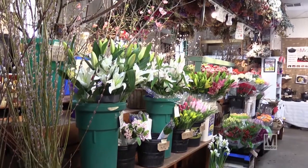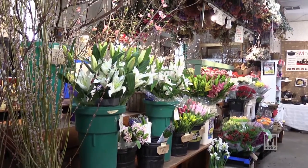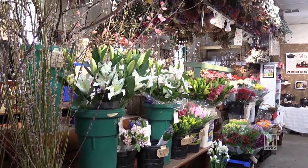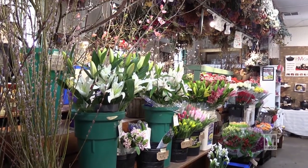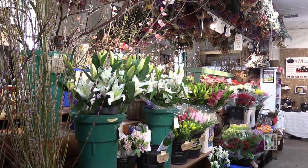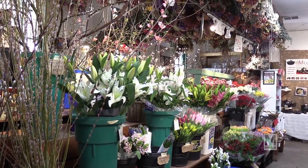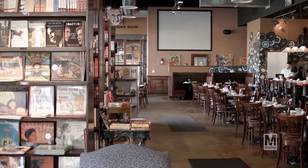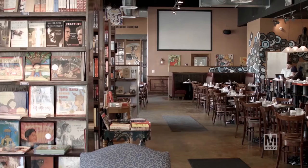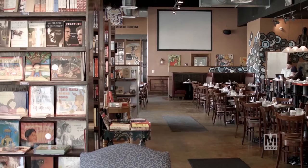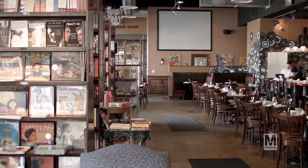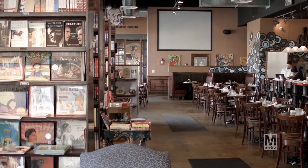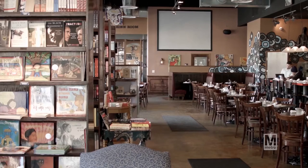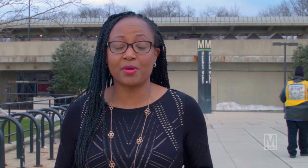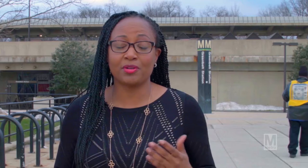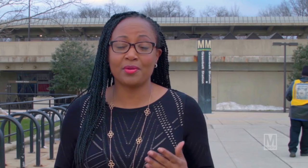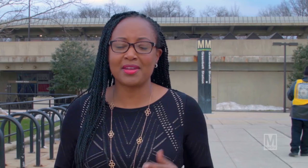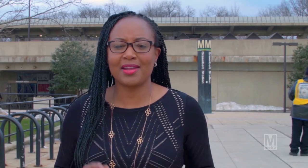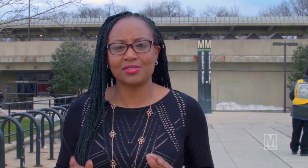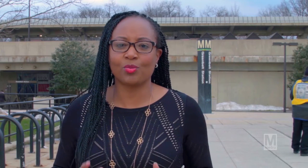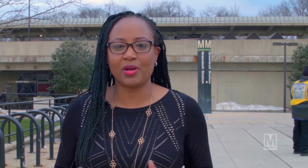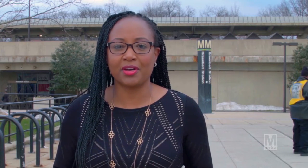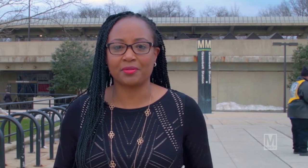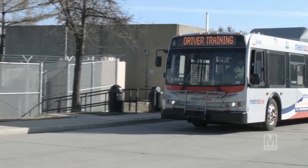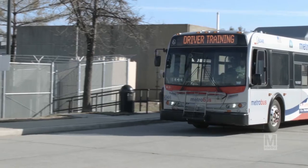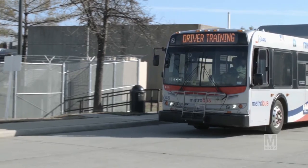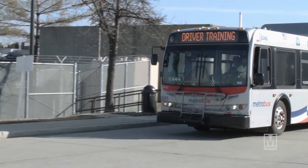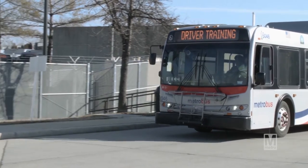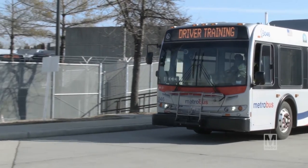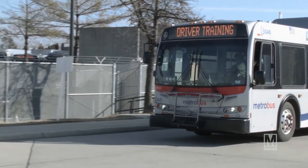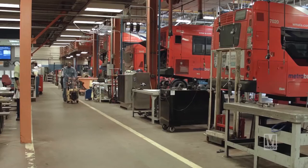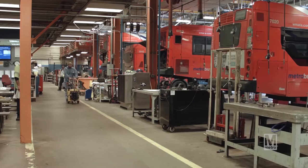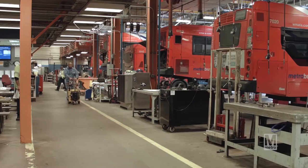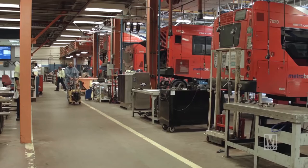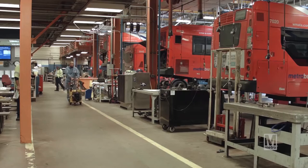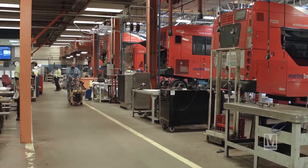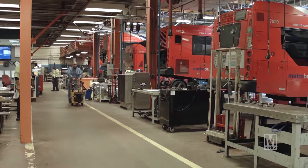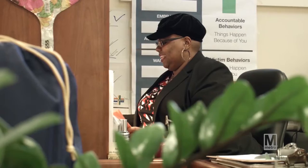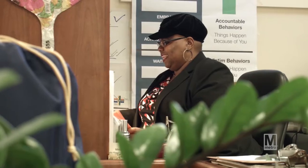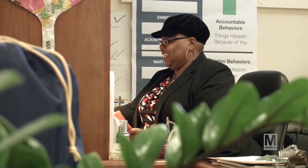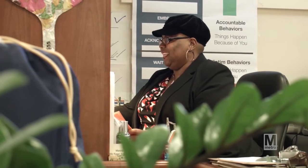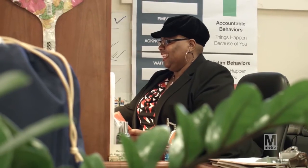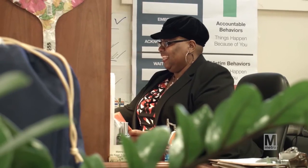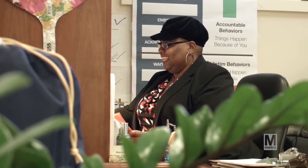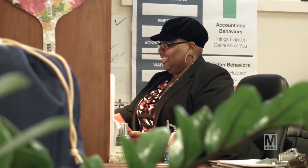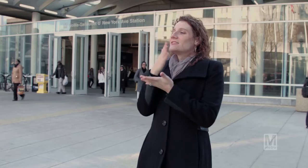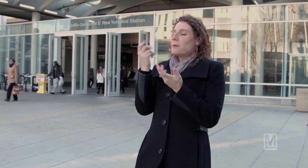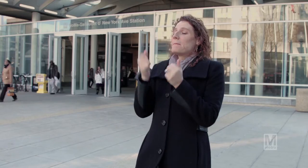We'll take you to a few destinations, both known and not so well known. We'll take you on a behind-the-scenes visit to our Landover bus division.